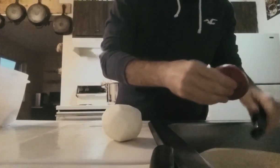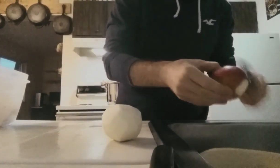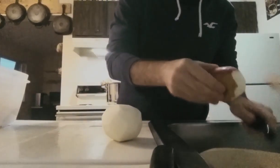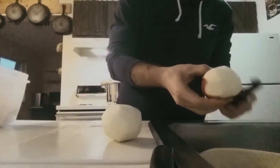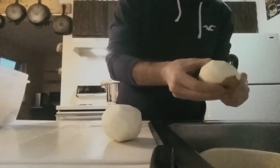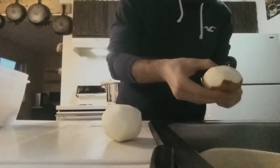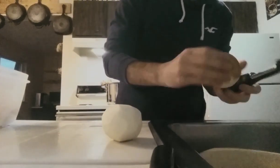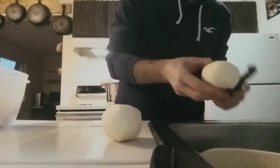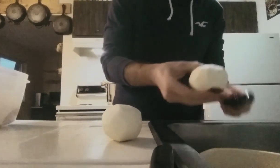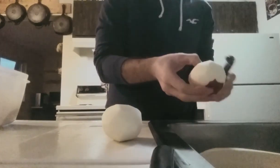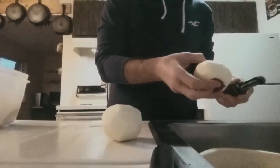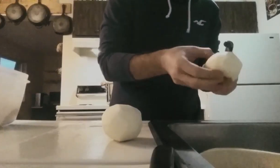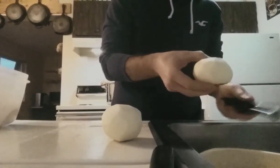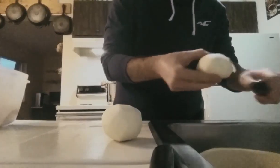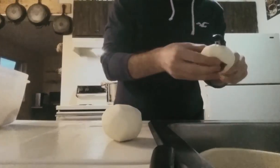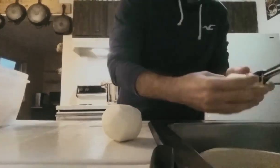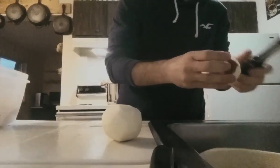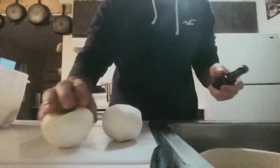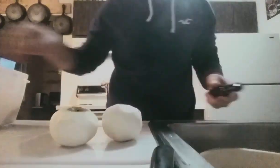[ UP TEMPO]